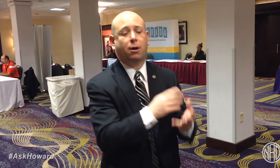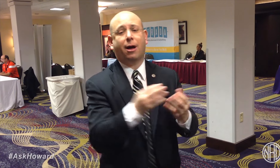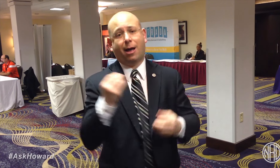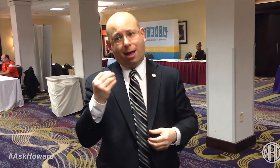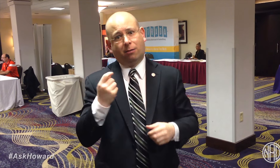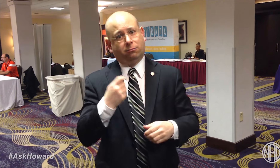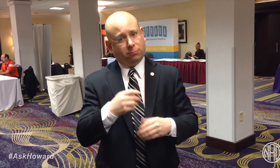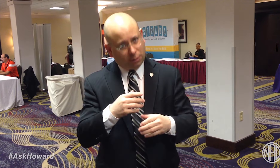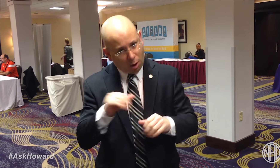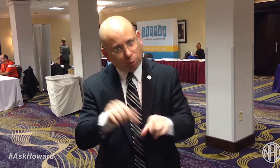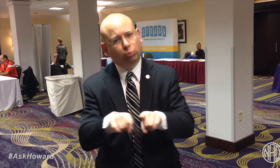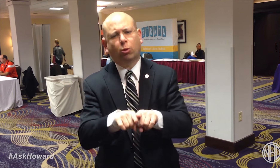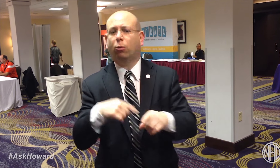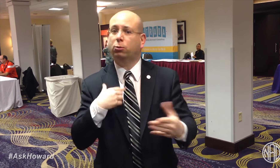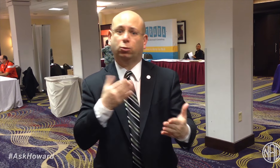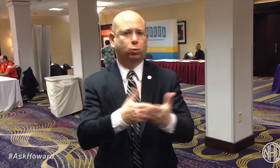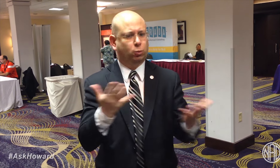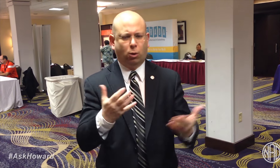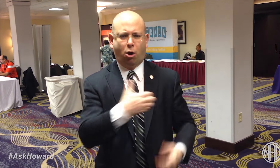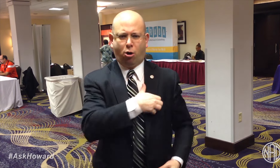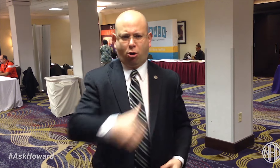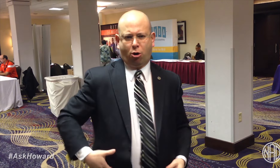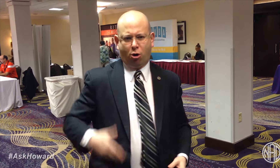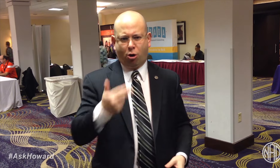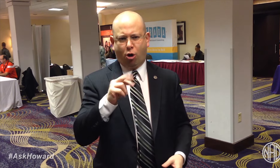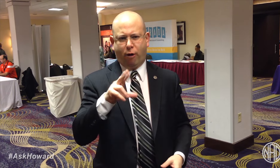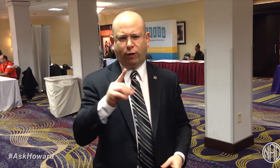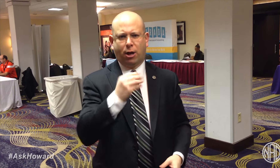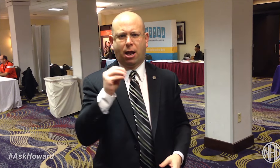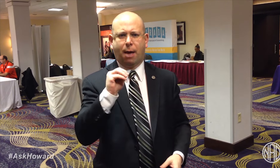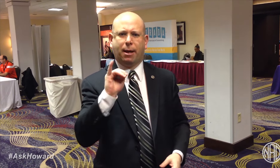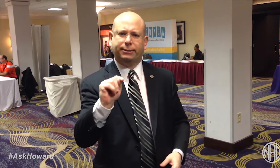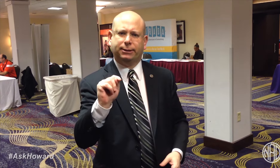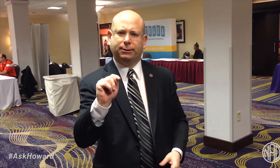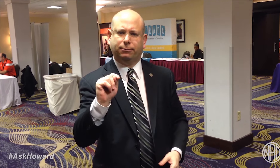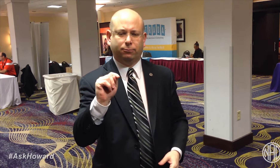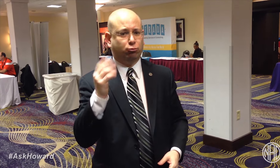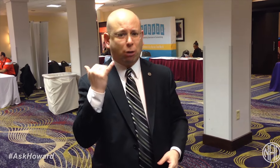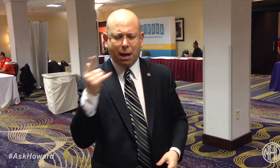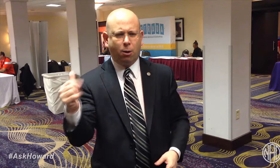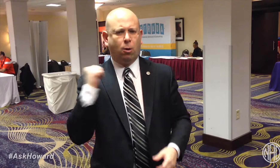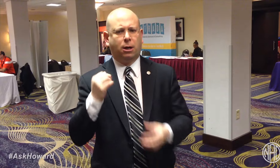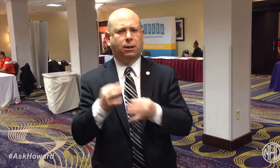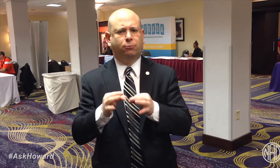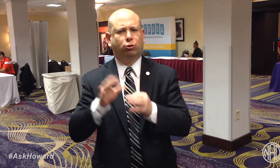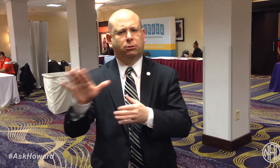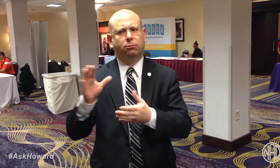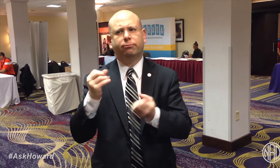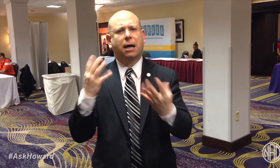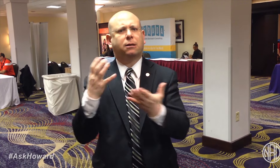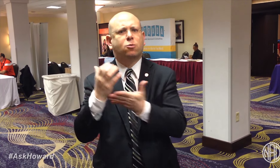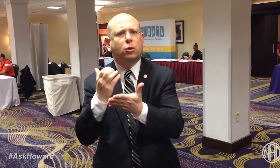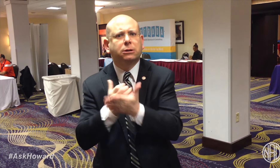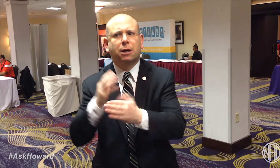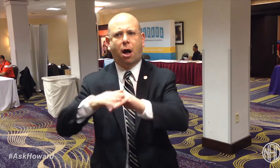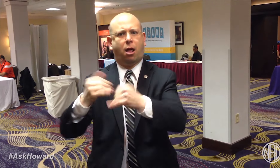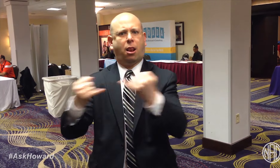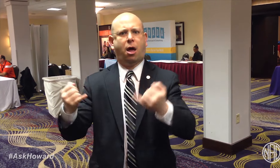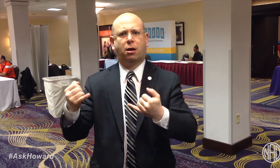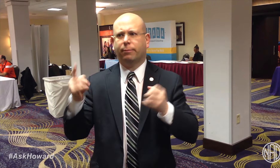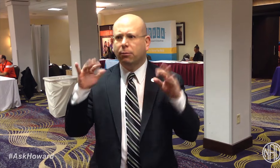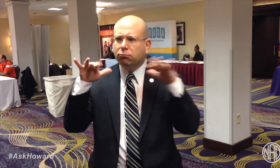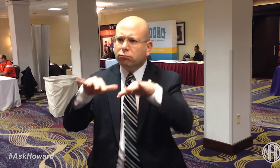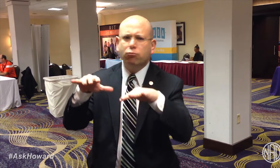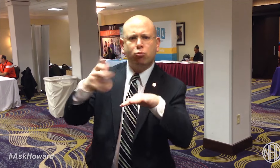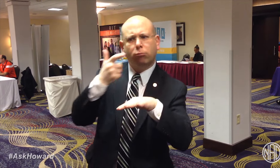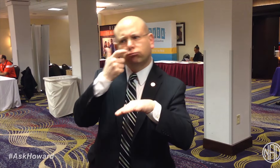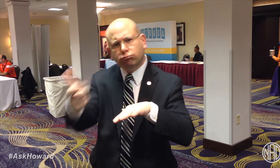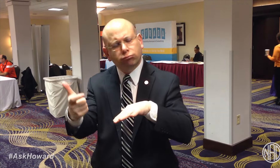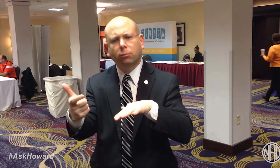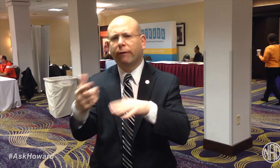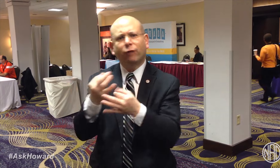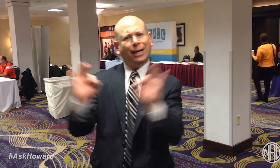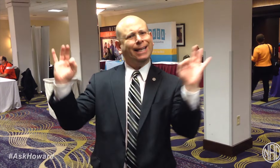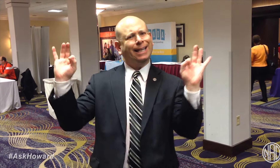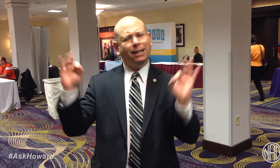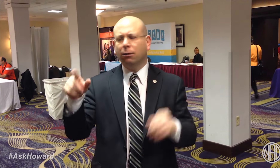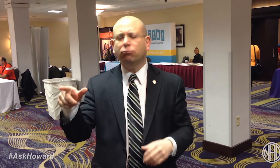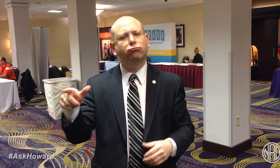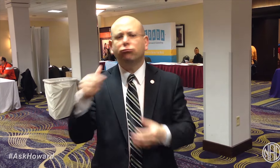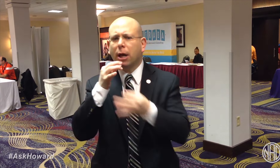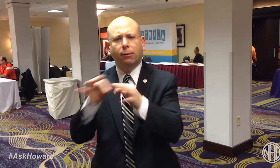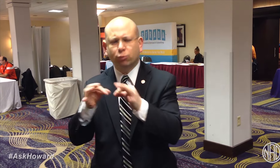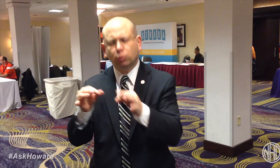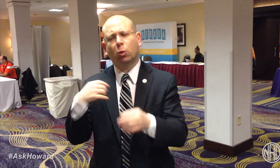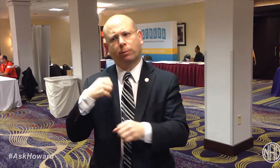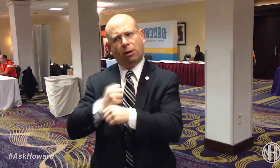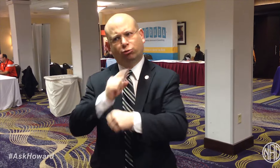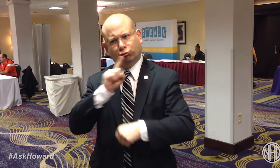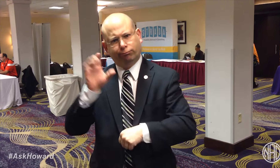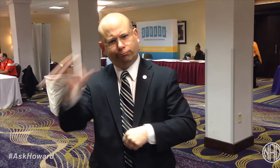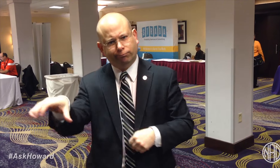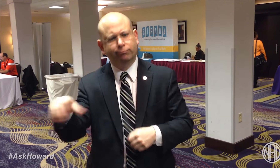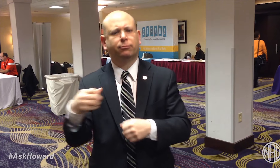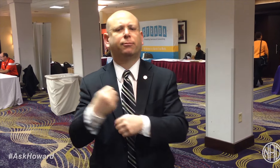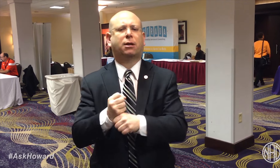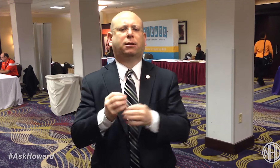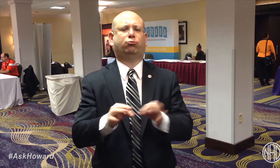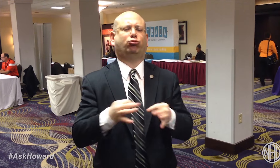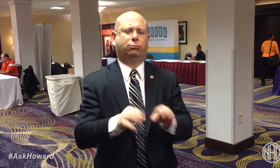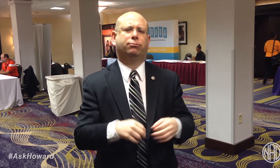and finally we are also suing Harvard and MIT for not captioning their free online courses.